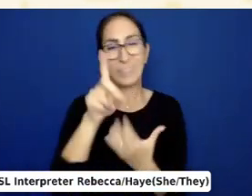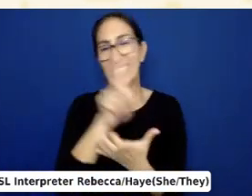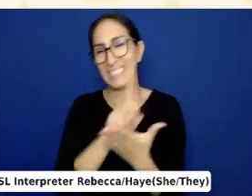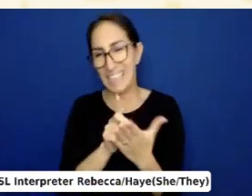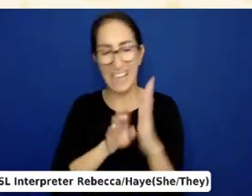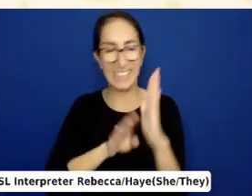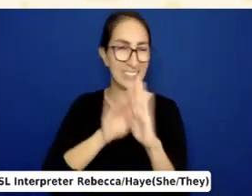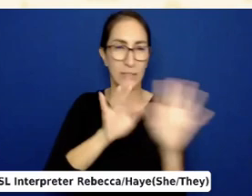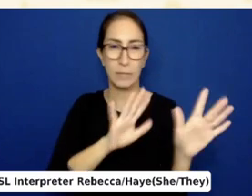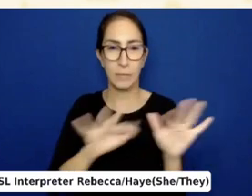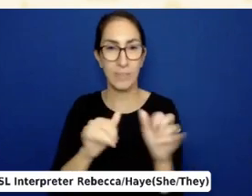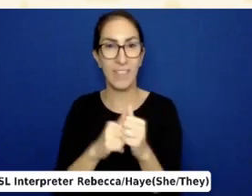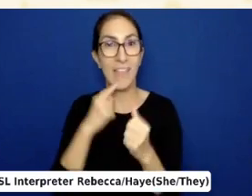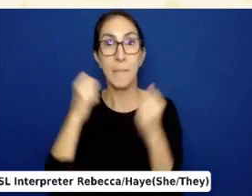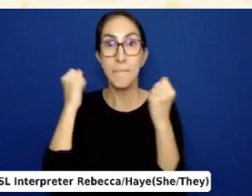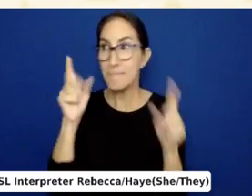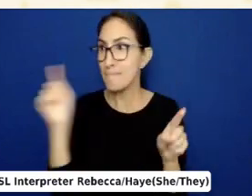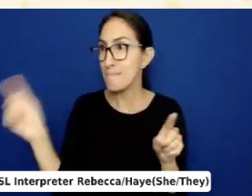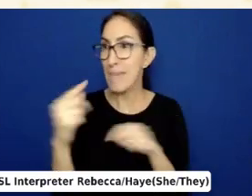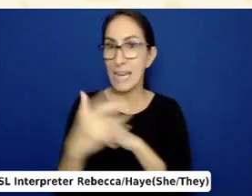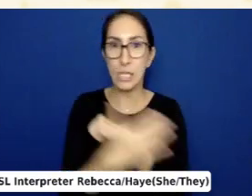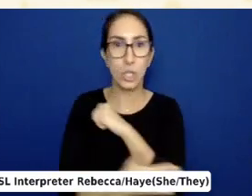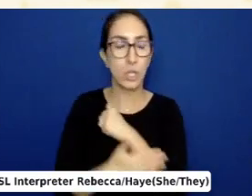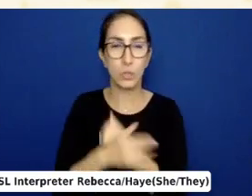there are no traditional study courses on those topics?